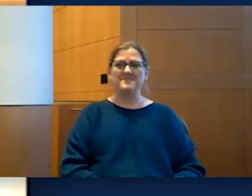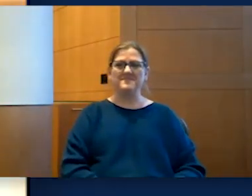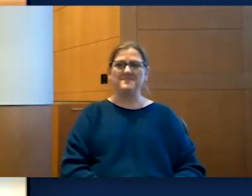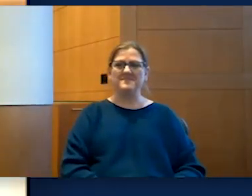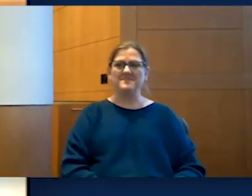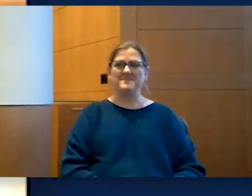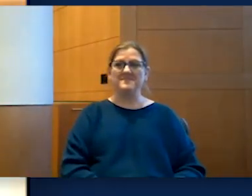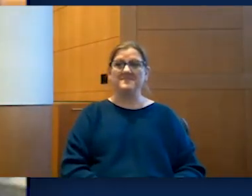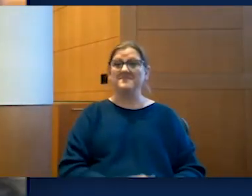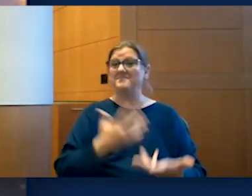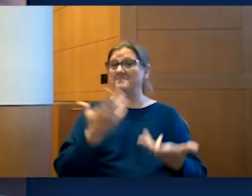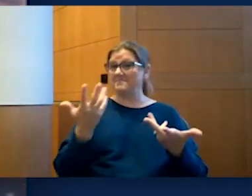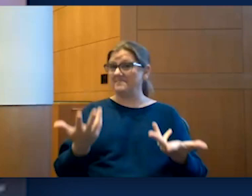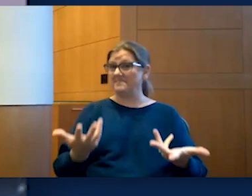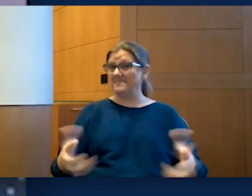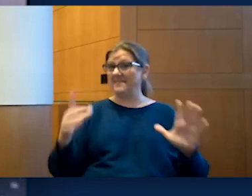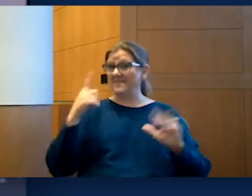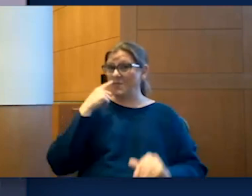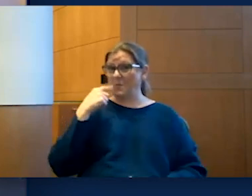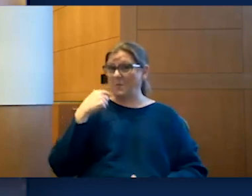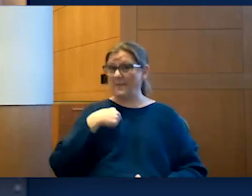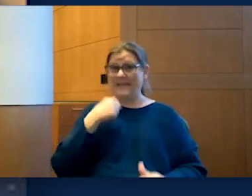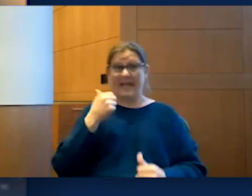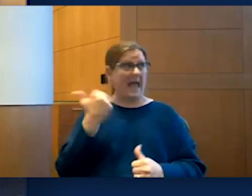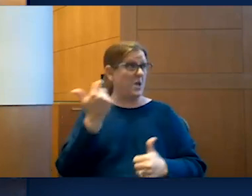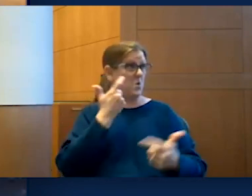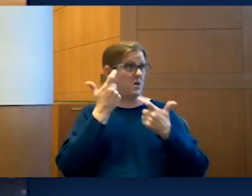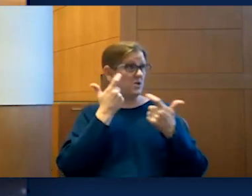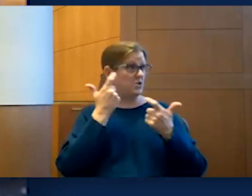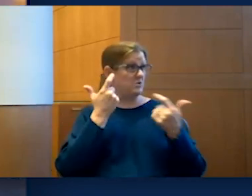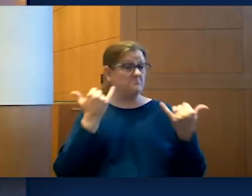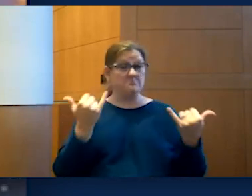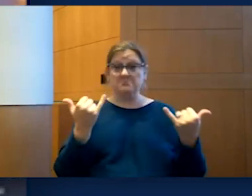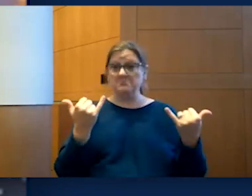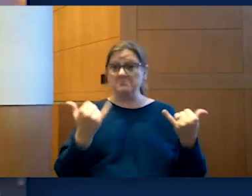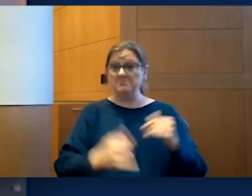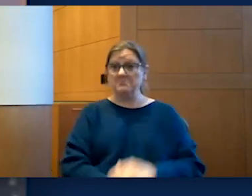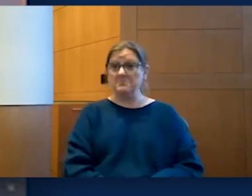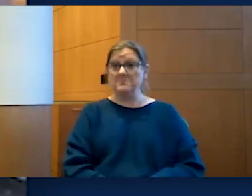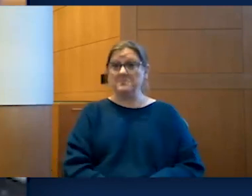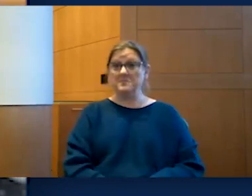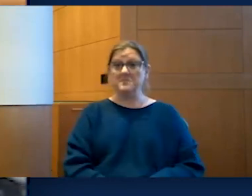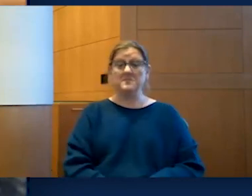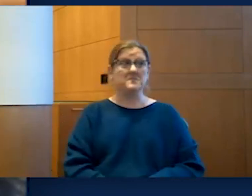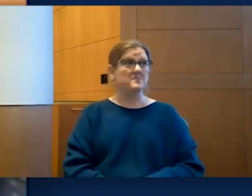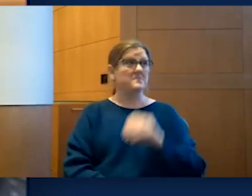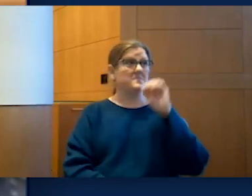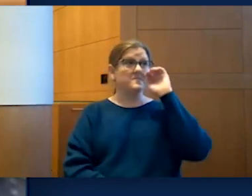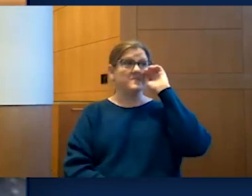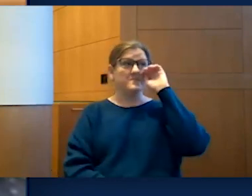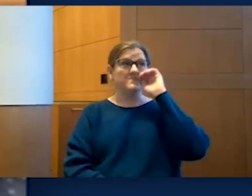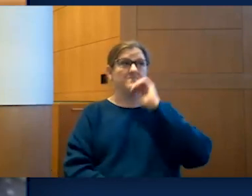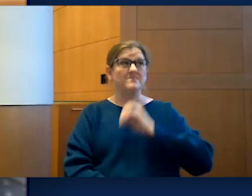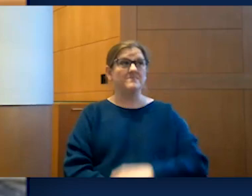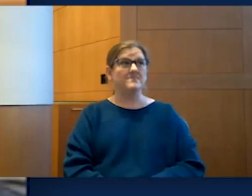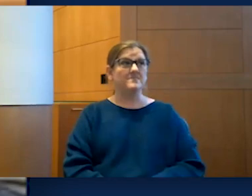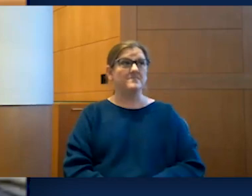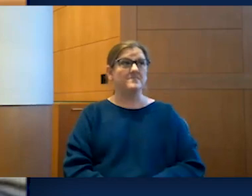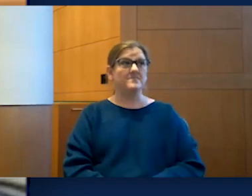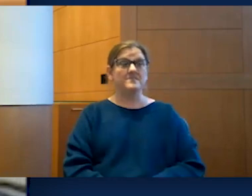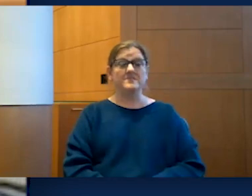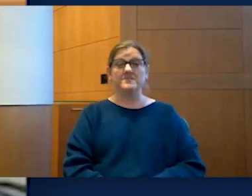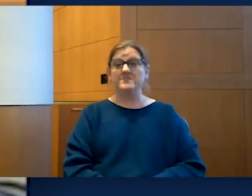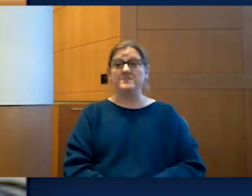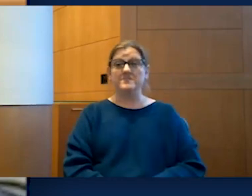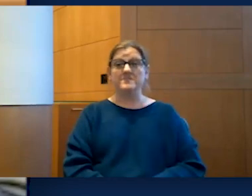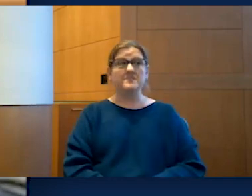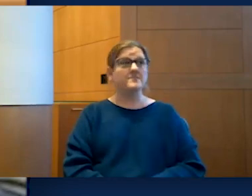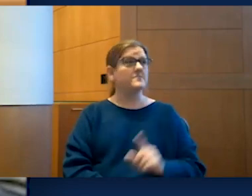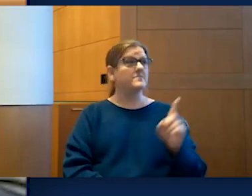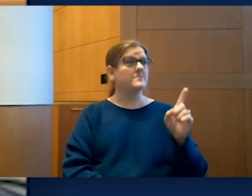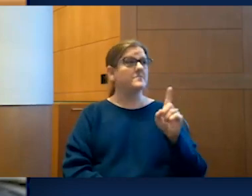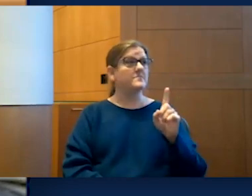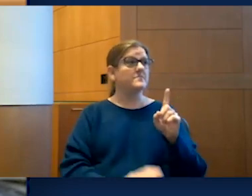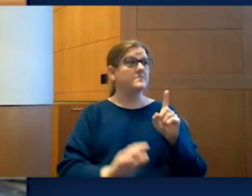That is all I have. Does anyone have any questions?